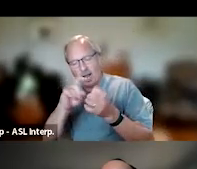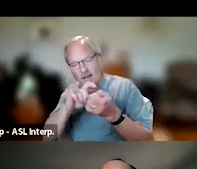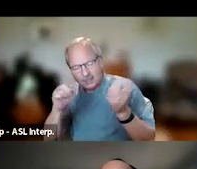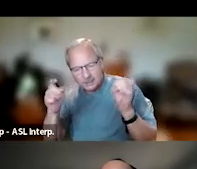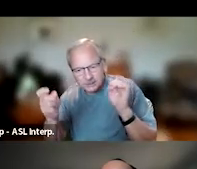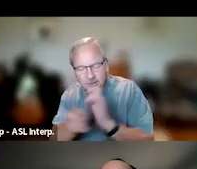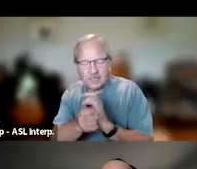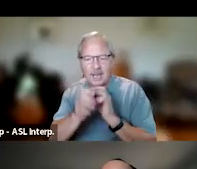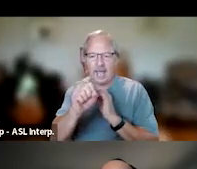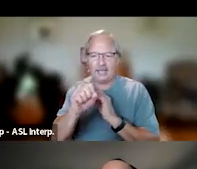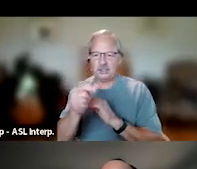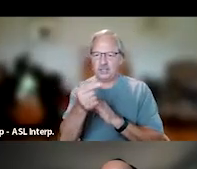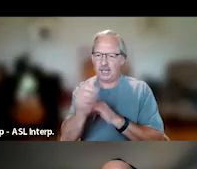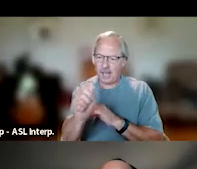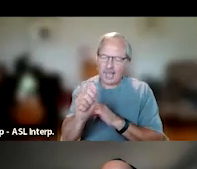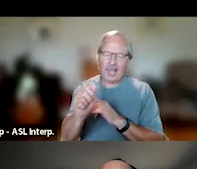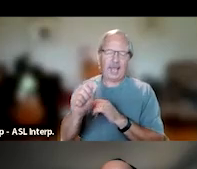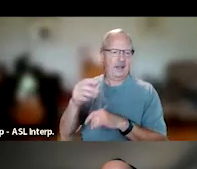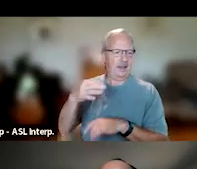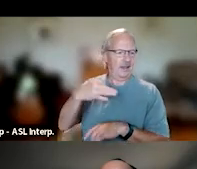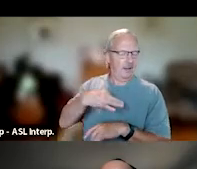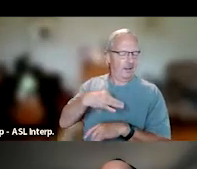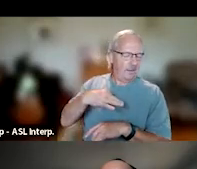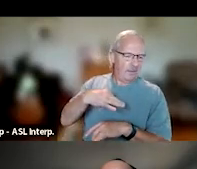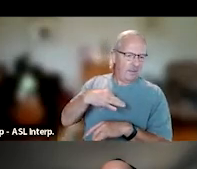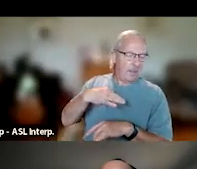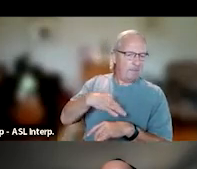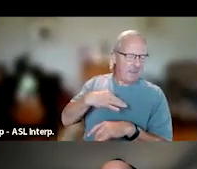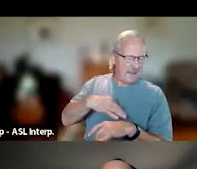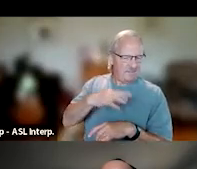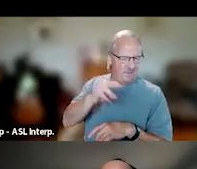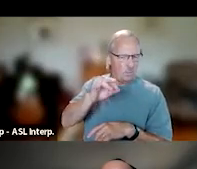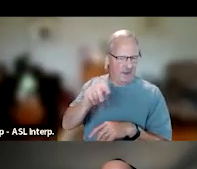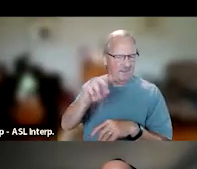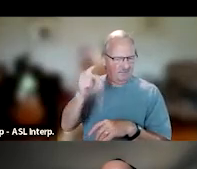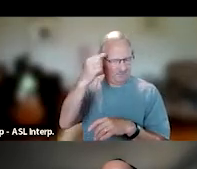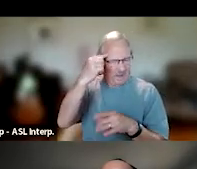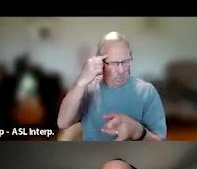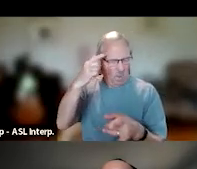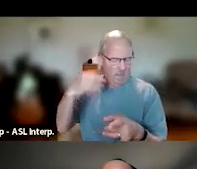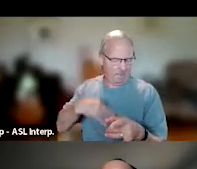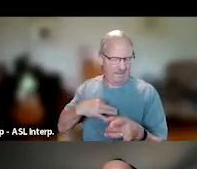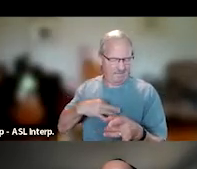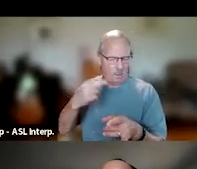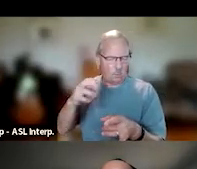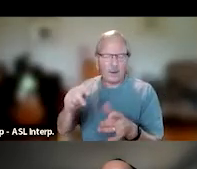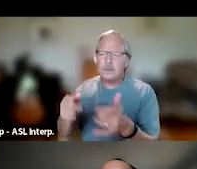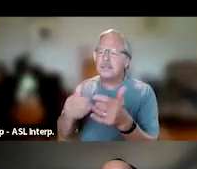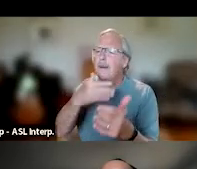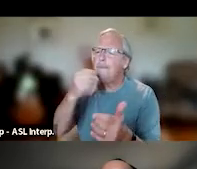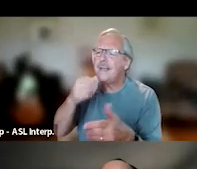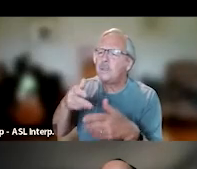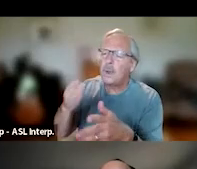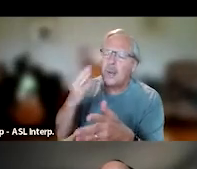and the federal benefit rate and form updates and also what is the best way to know about those updates?